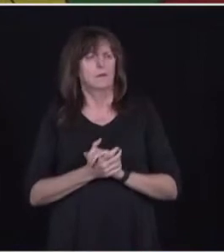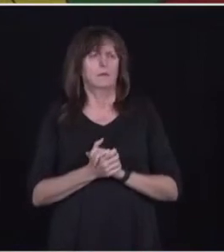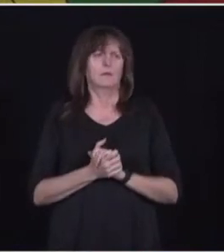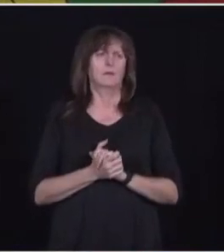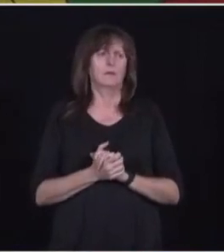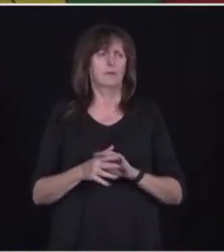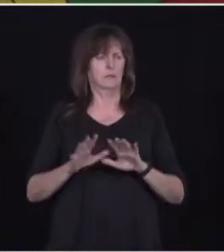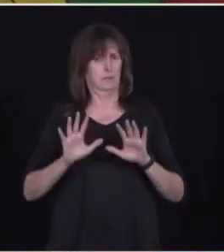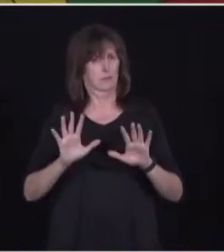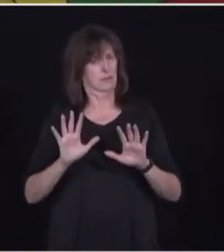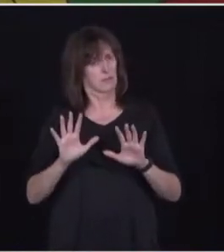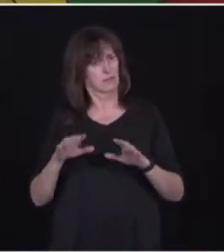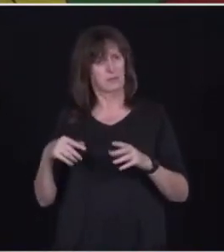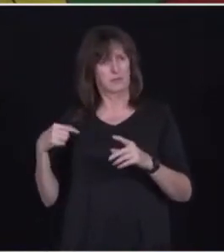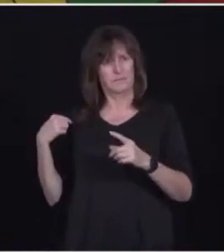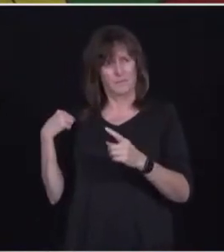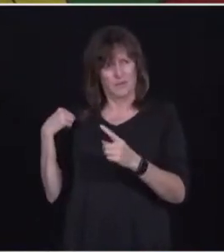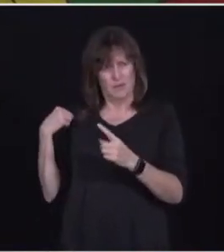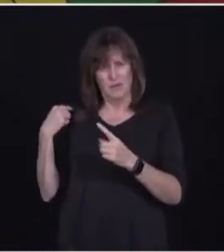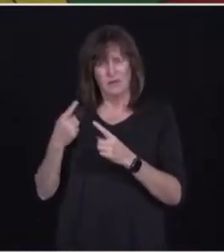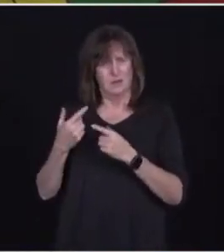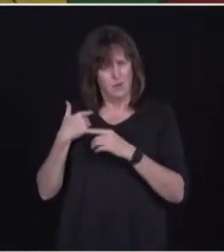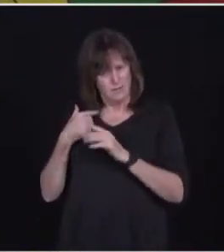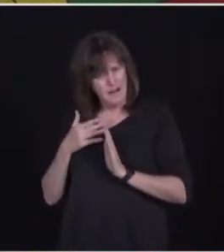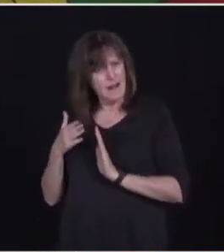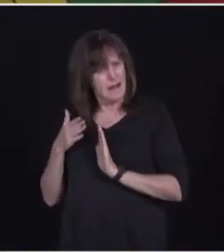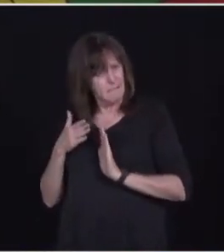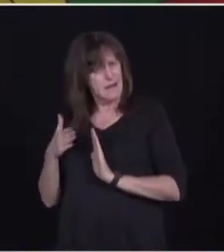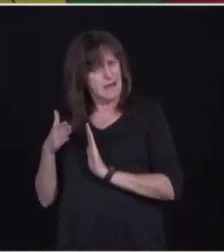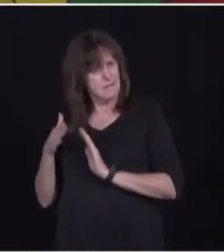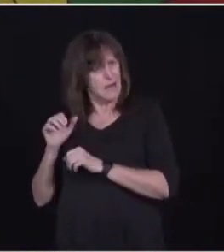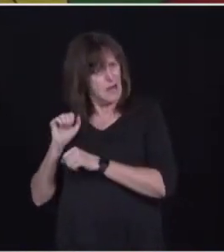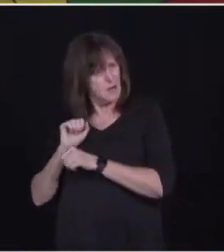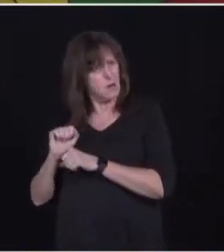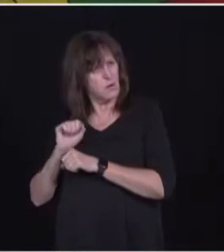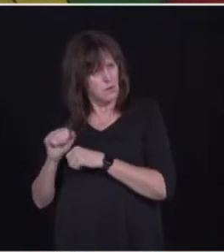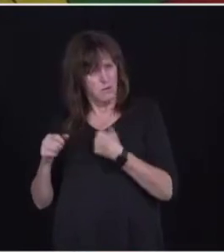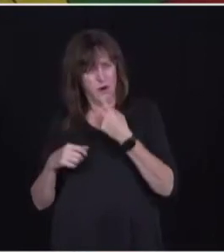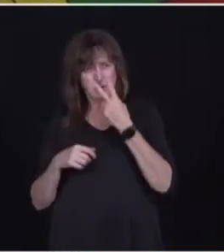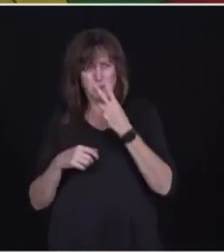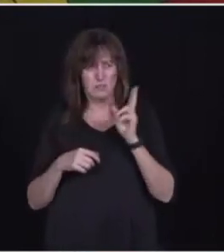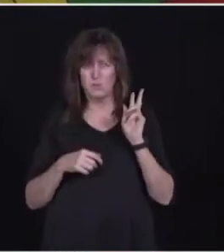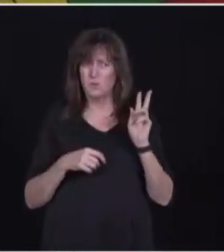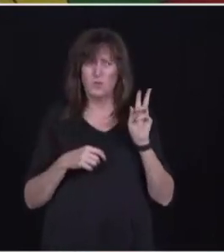you know, there has been so much work that has been done, I've seen the work and I've seen